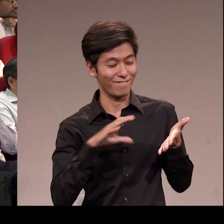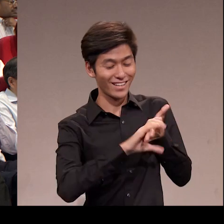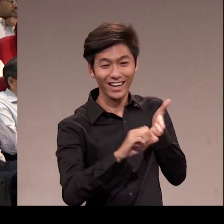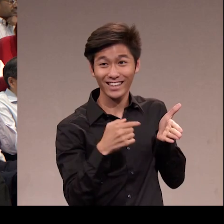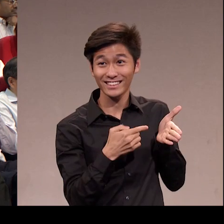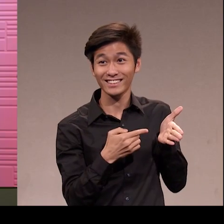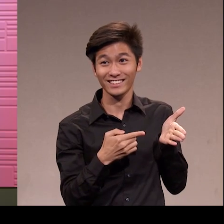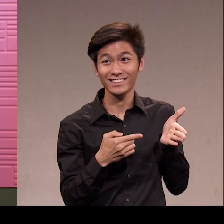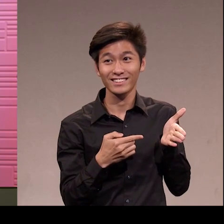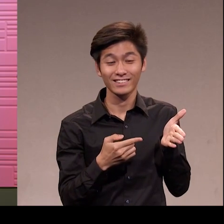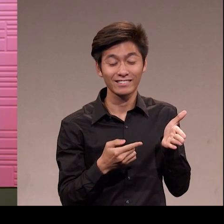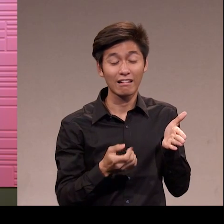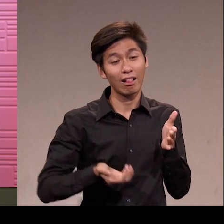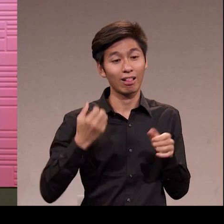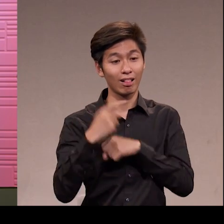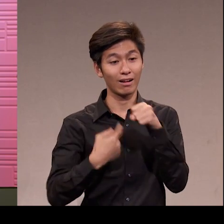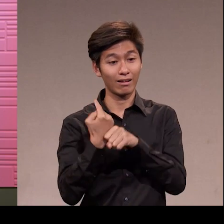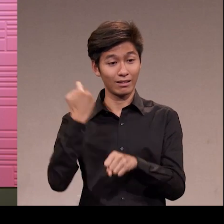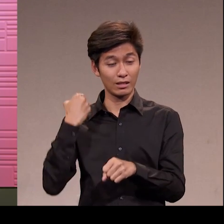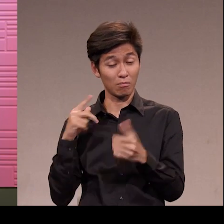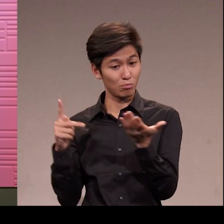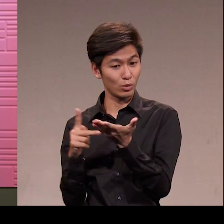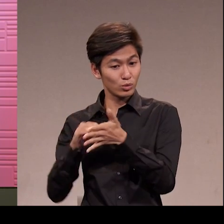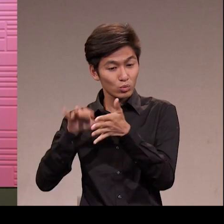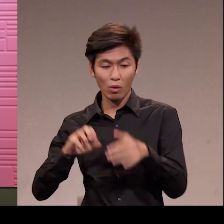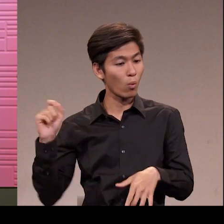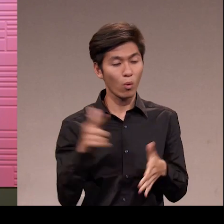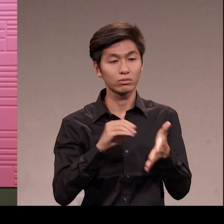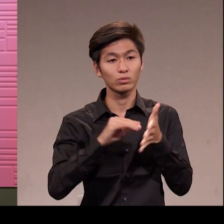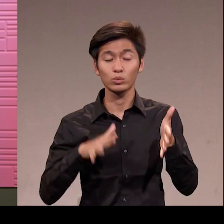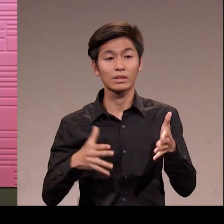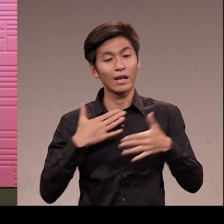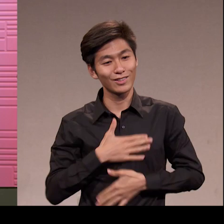Since last year, all students including polytechnic students, enjoy public transport concessions.